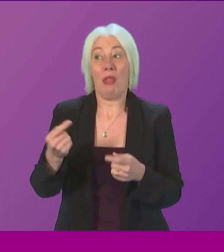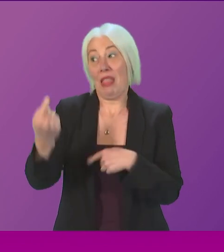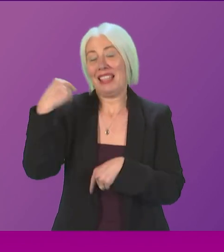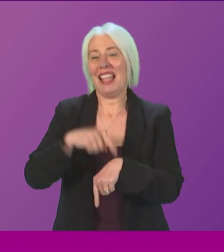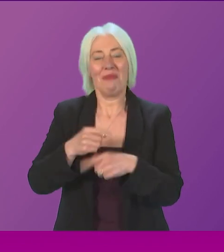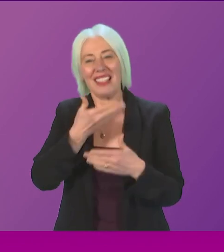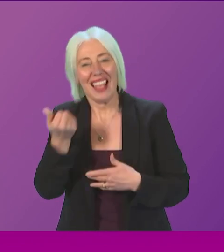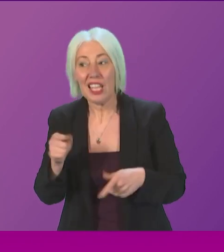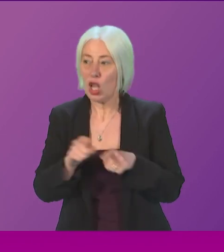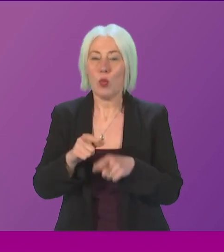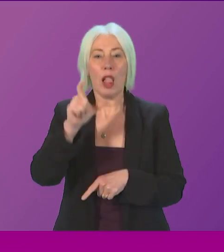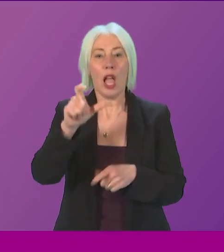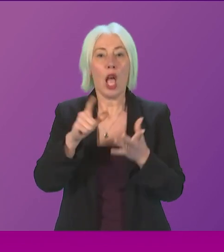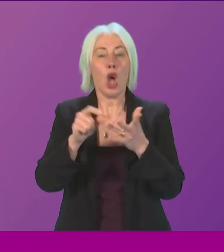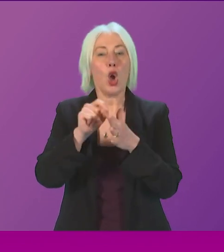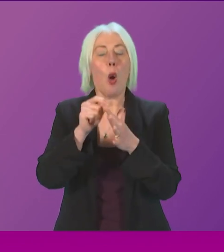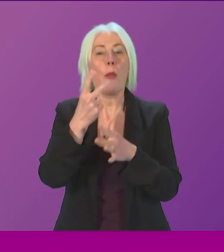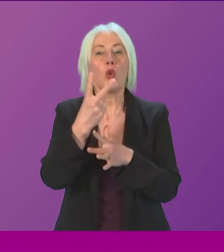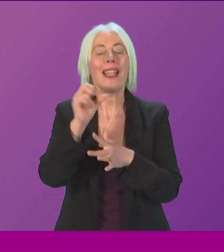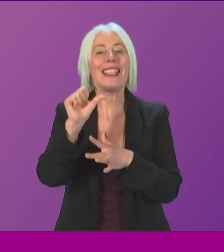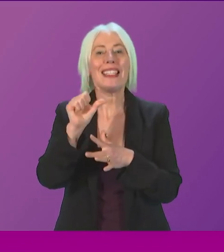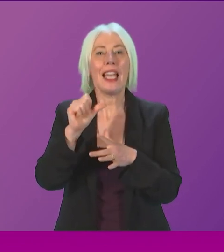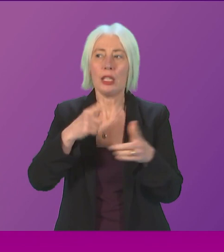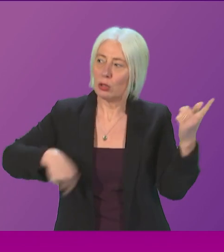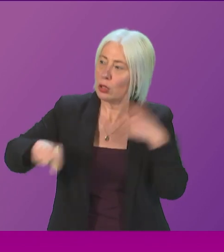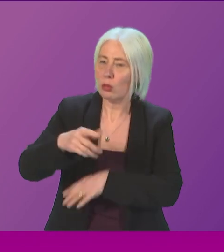us all collectively to tackle the climate emergency.